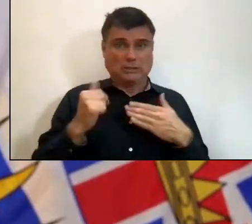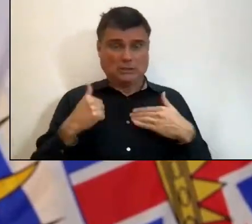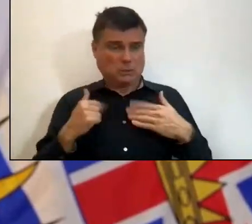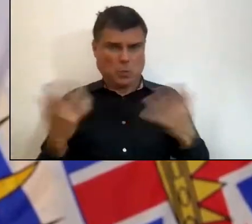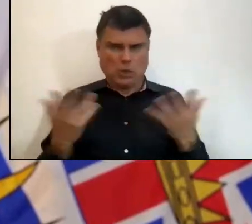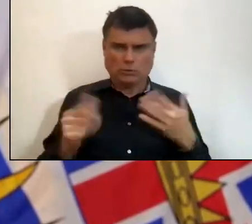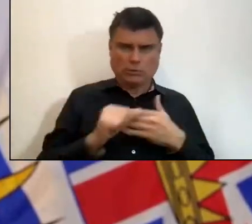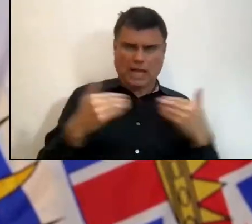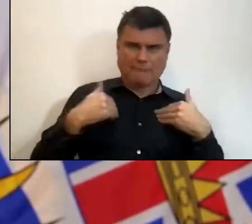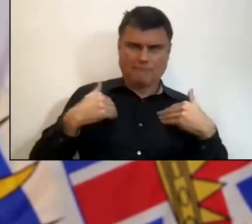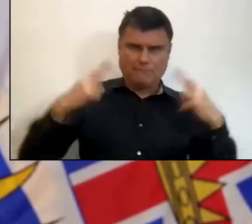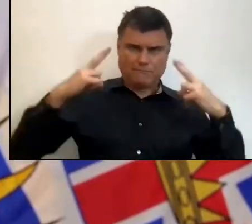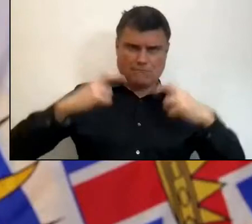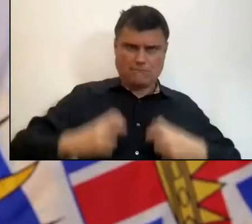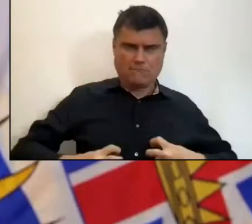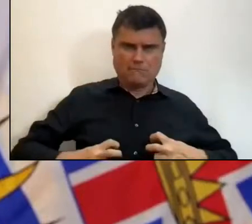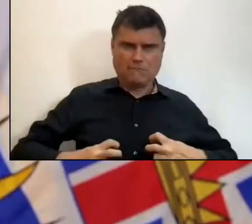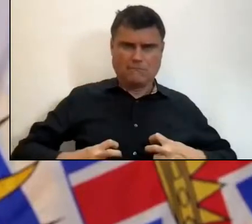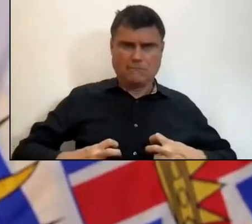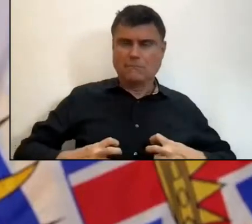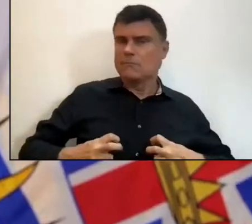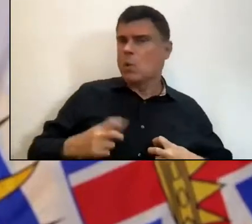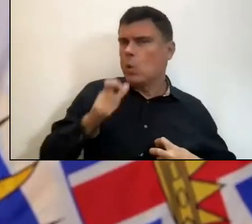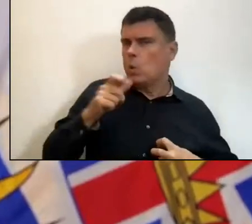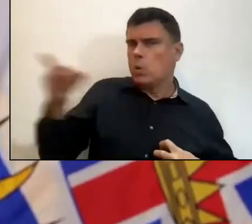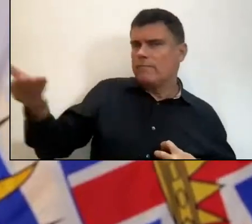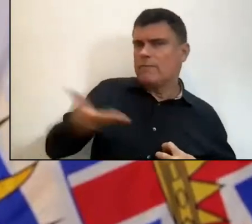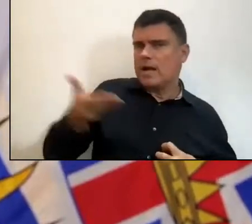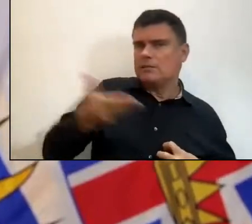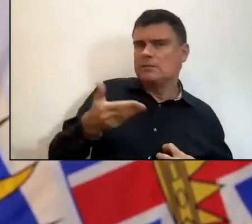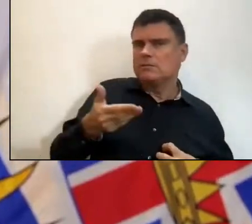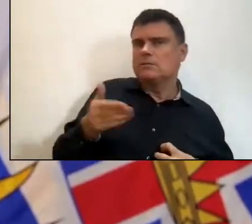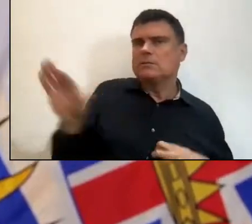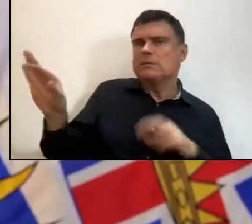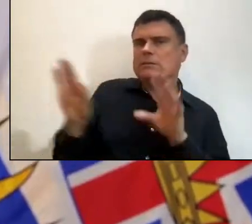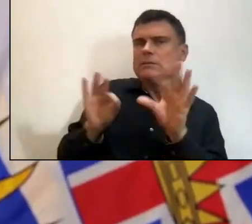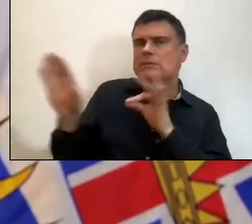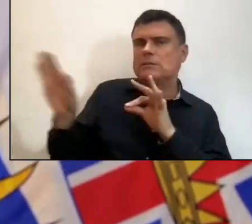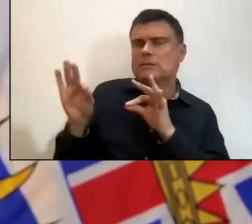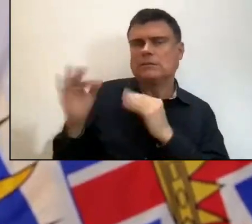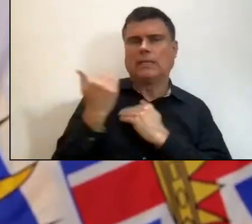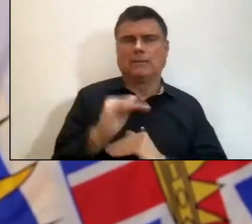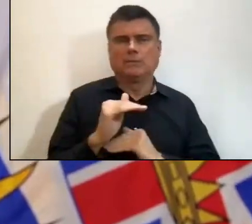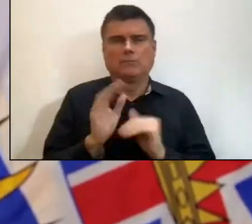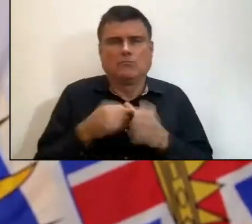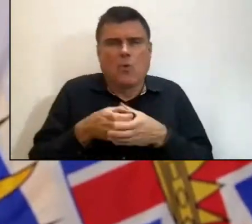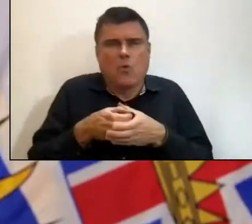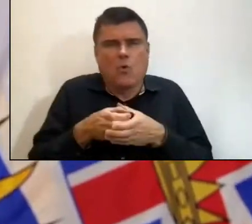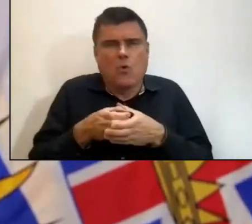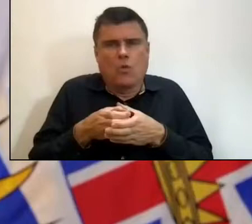And forego some of those multiple events with multiple different people.